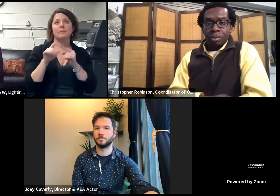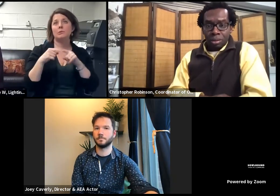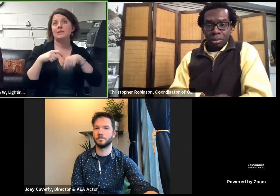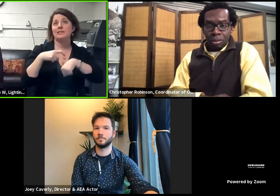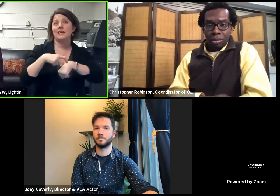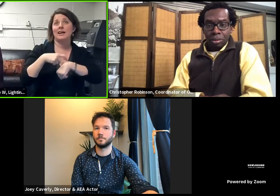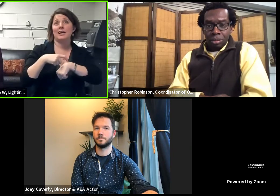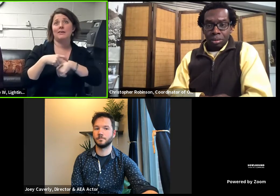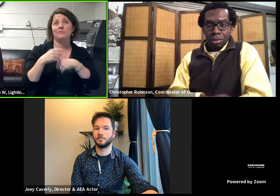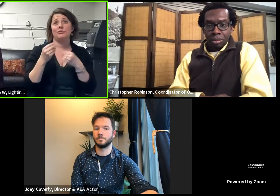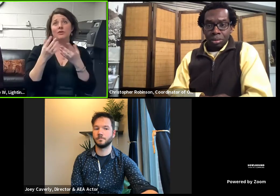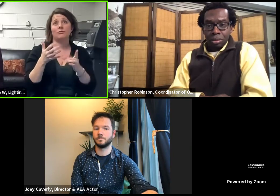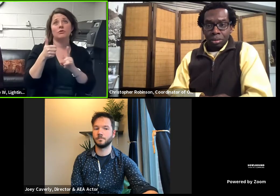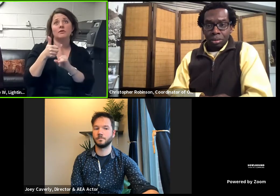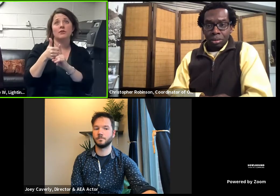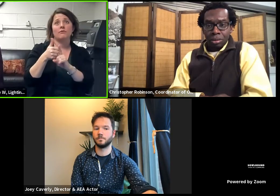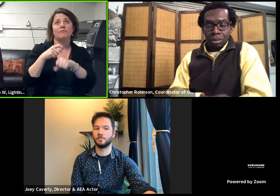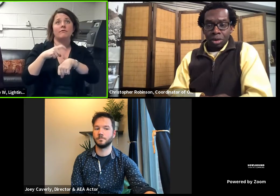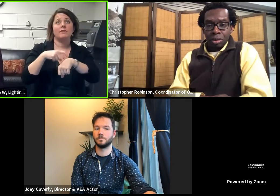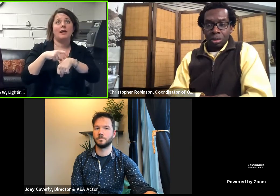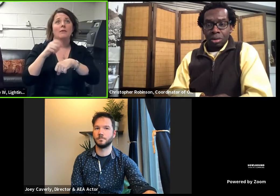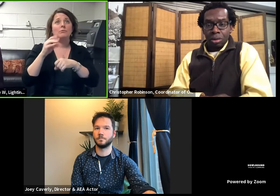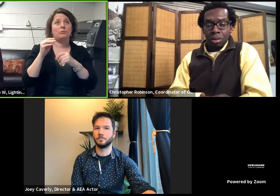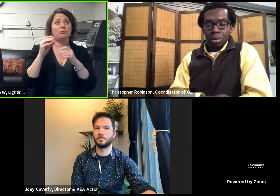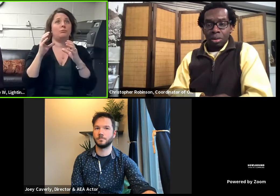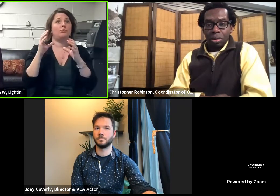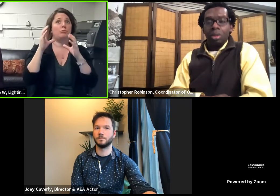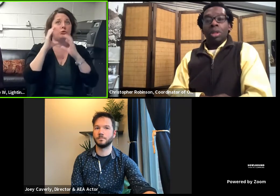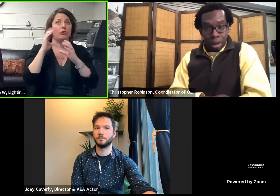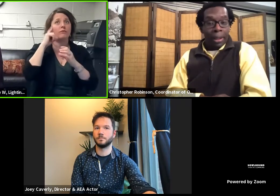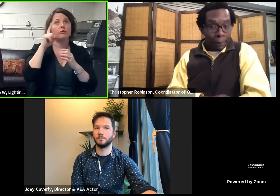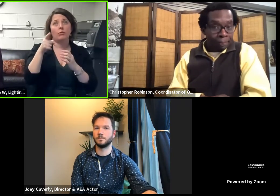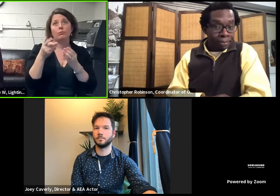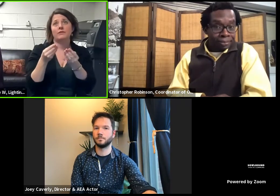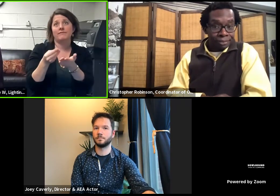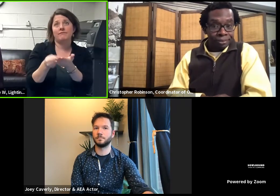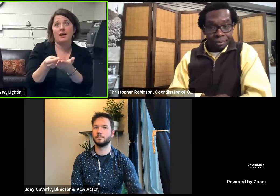This is Annie. I wanna go back a little bit to that previous statement about how I said, when I talked about time, you know,